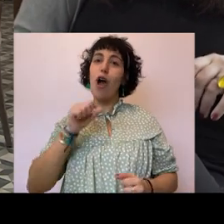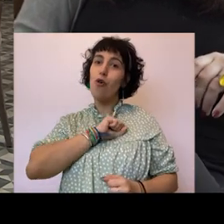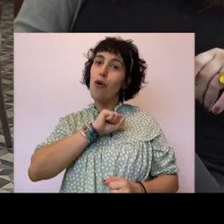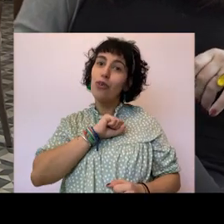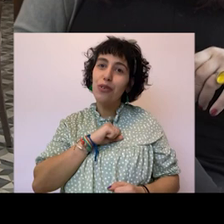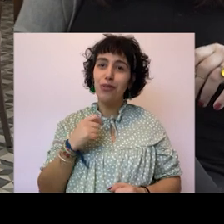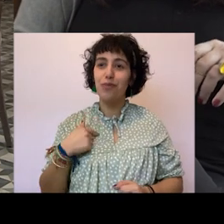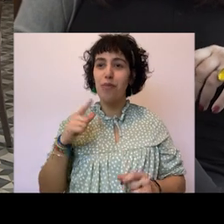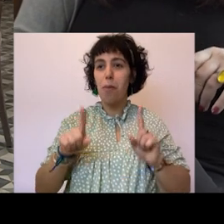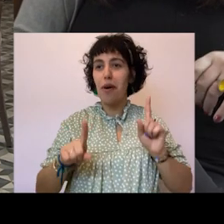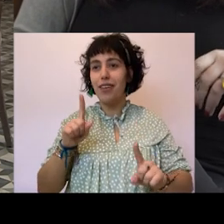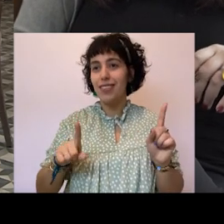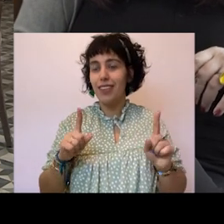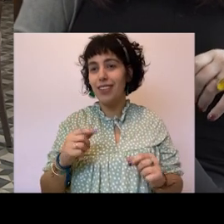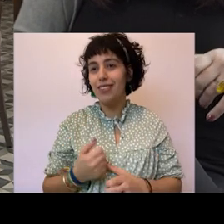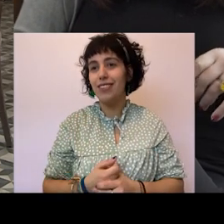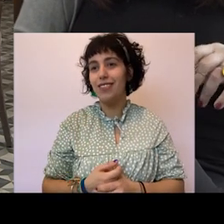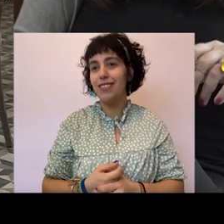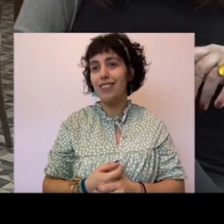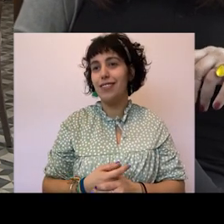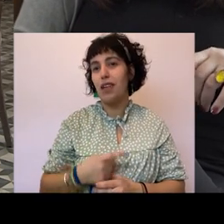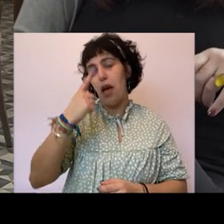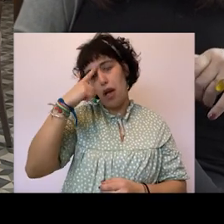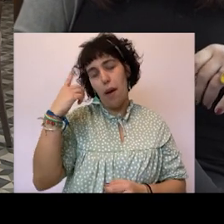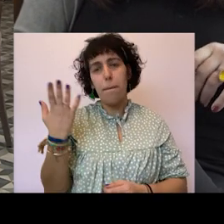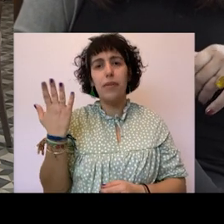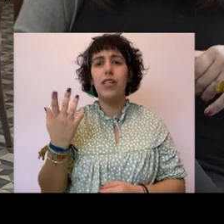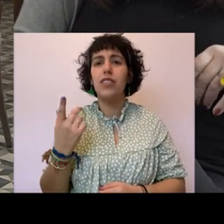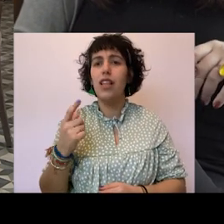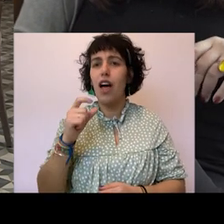In the Ankara Bus Station, on a friend of mine